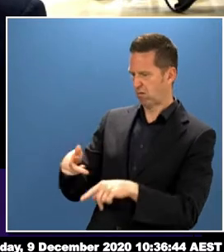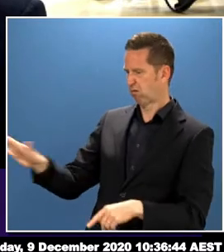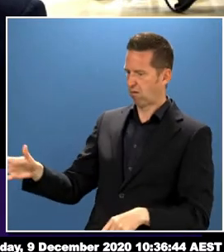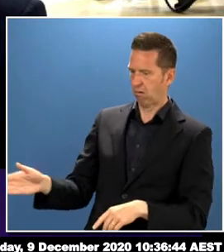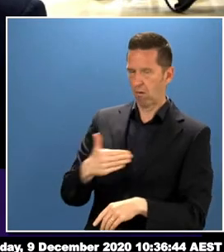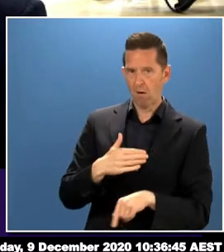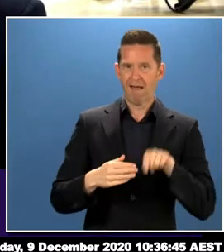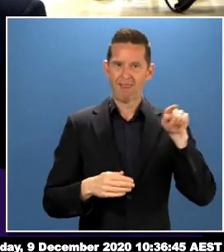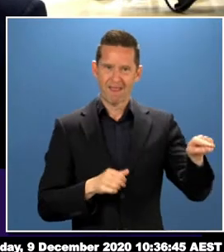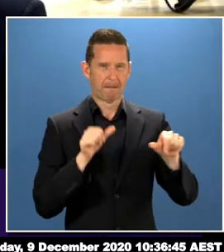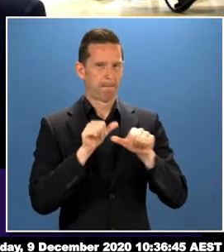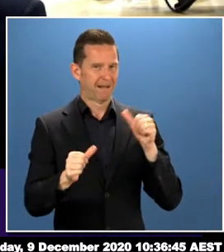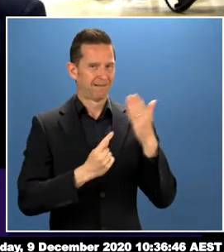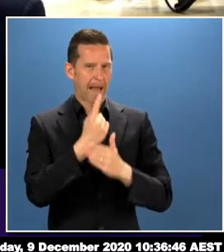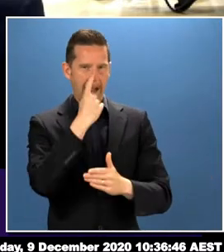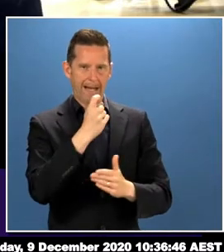skills that I could bring to the job.